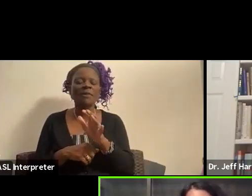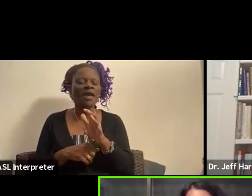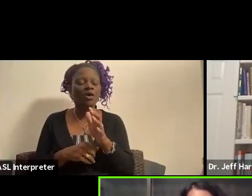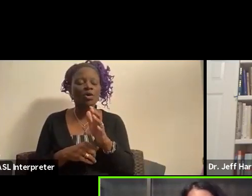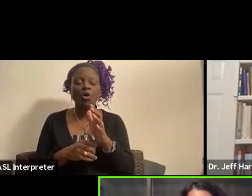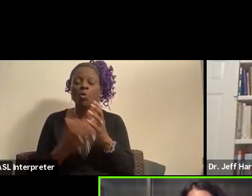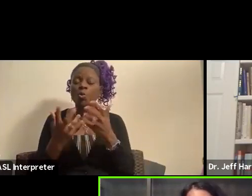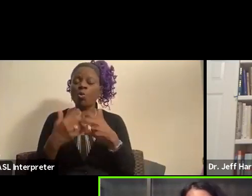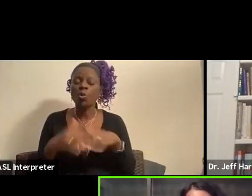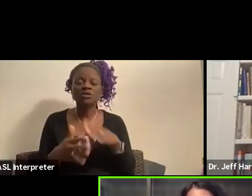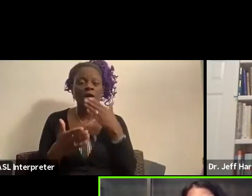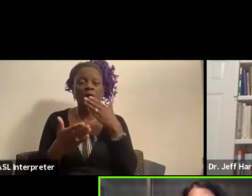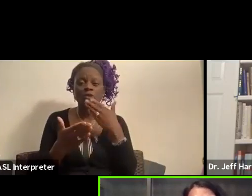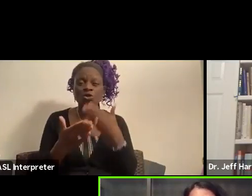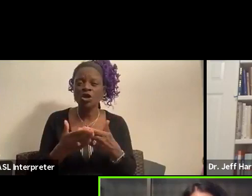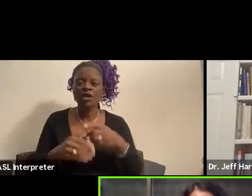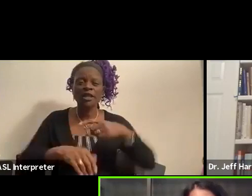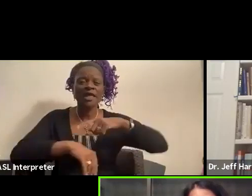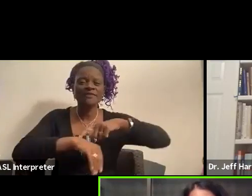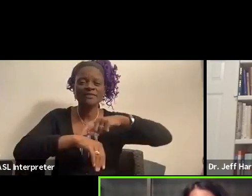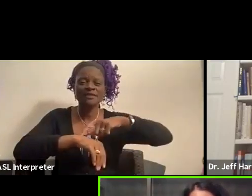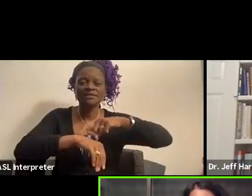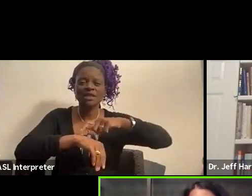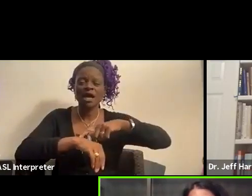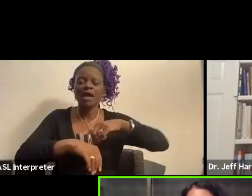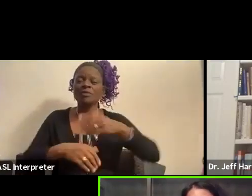isolate and quarantine, and it offered a good alternative for people.